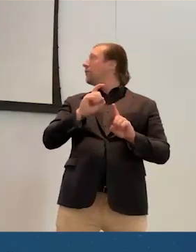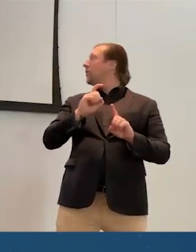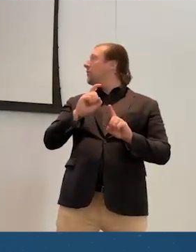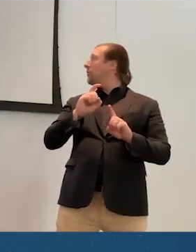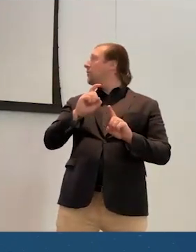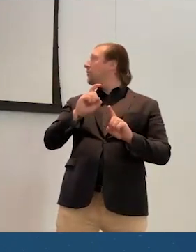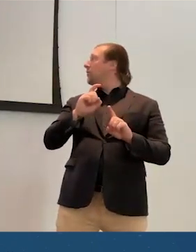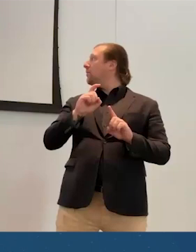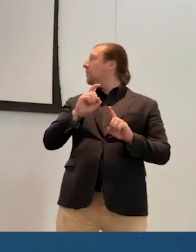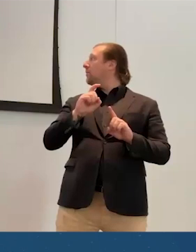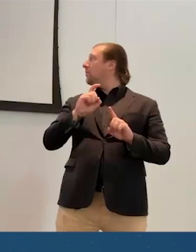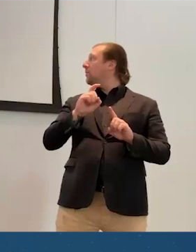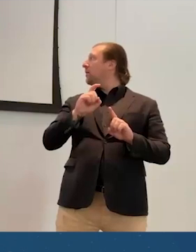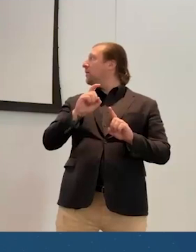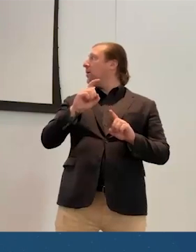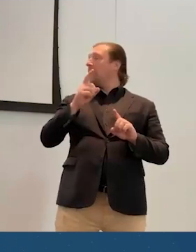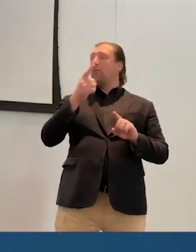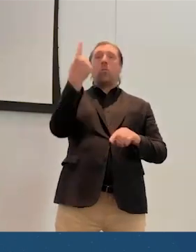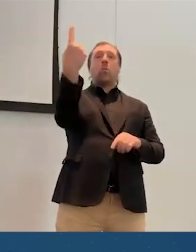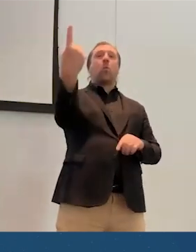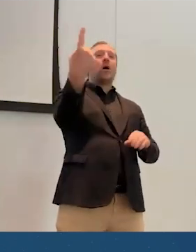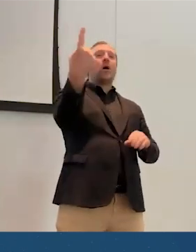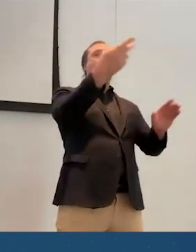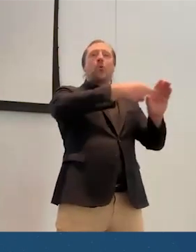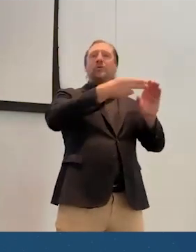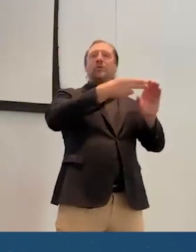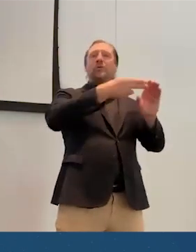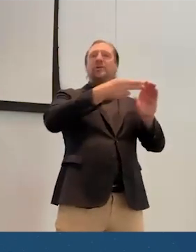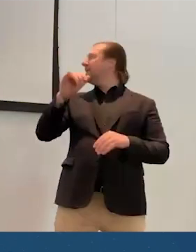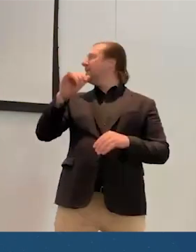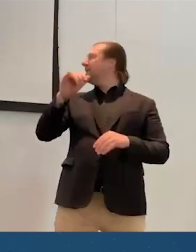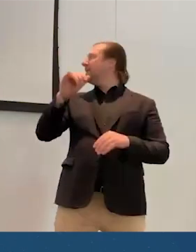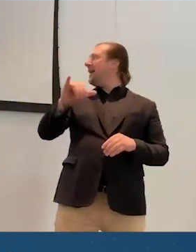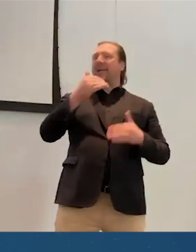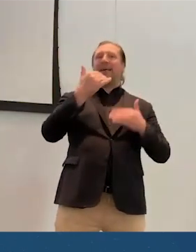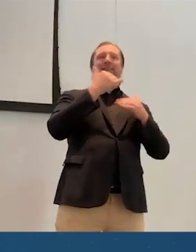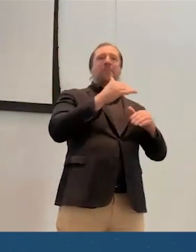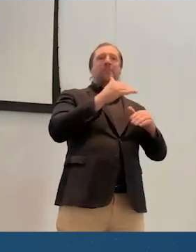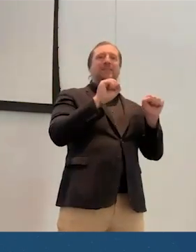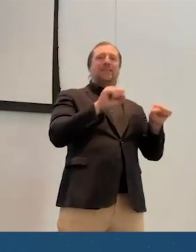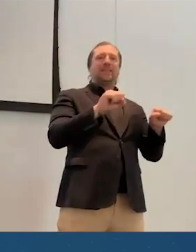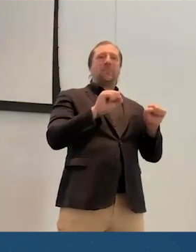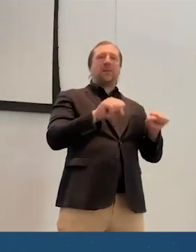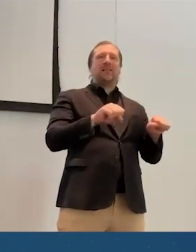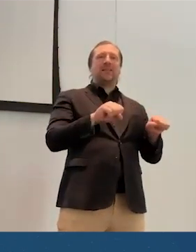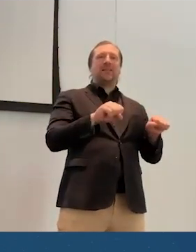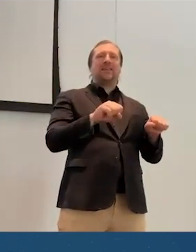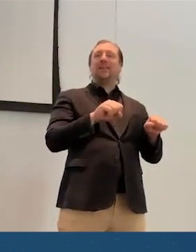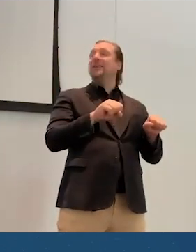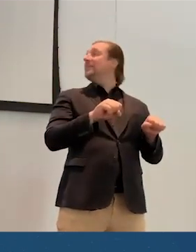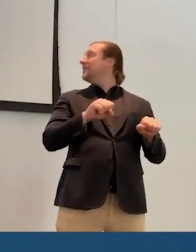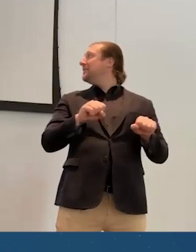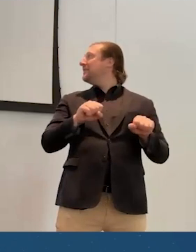population to validate and upon our findings involving